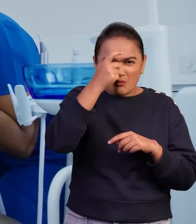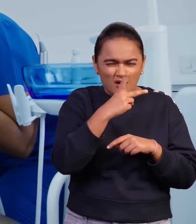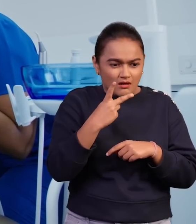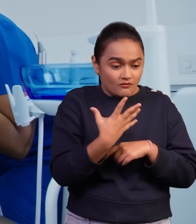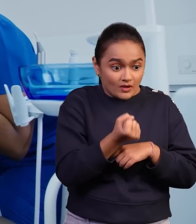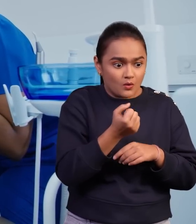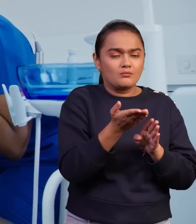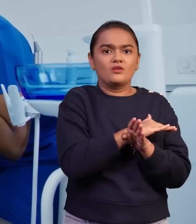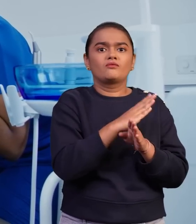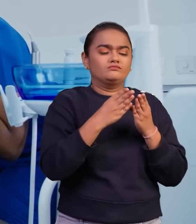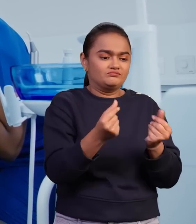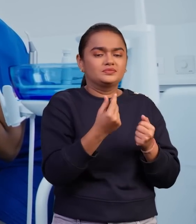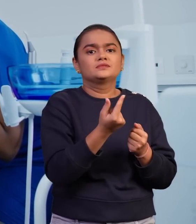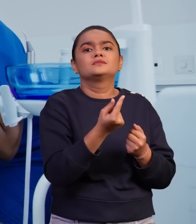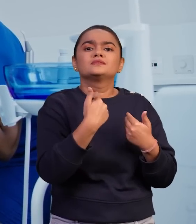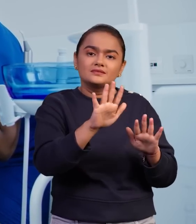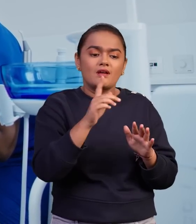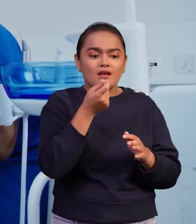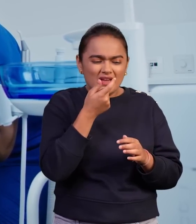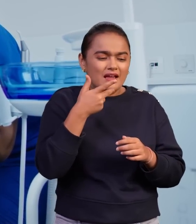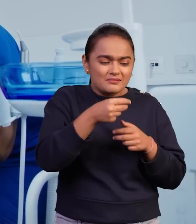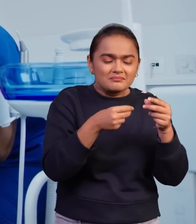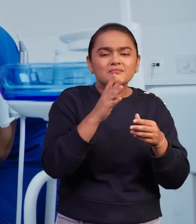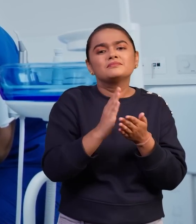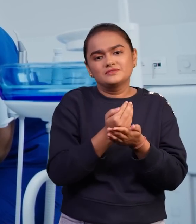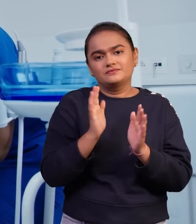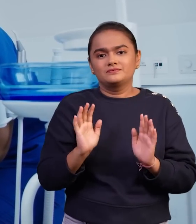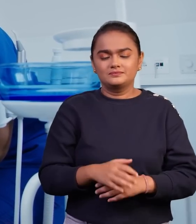So that any problem can be detected and treated before they become more serious.